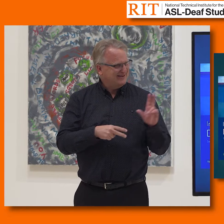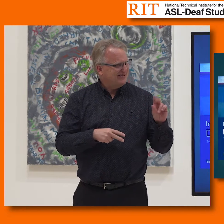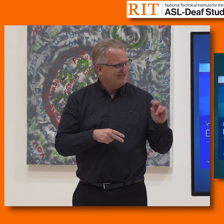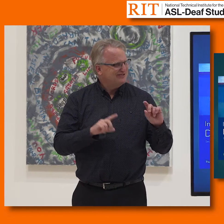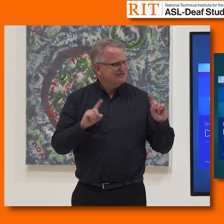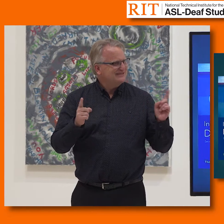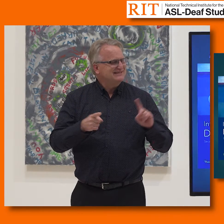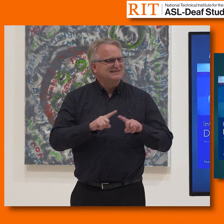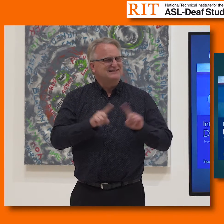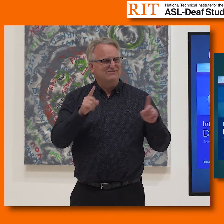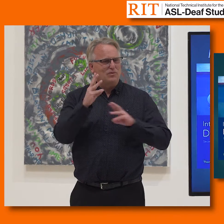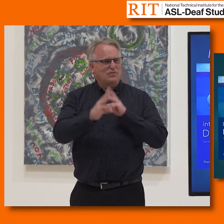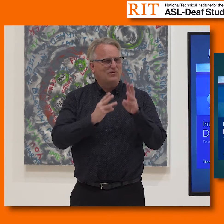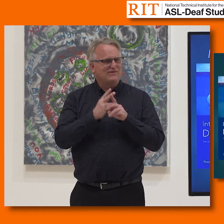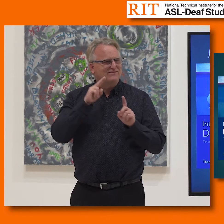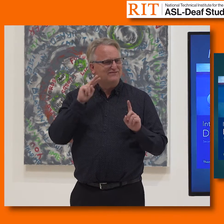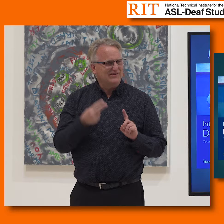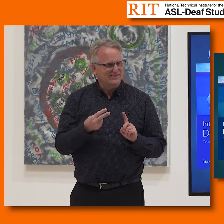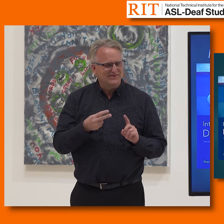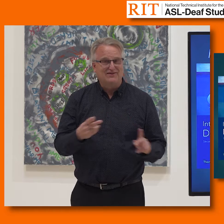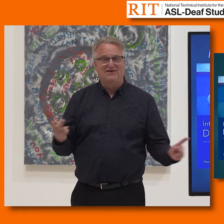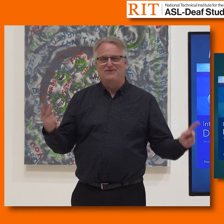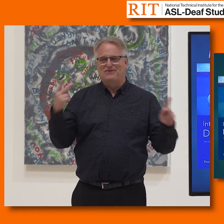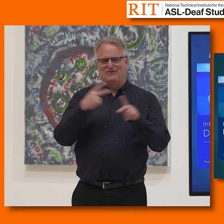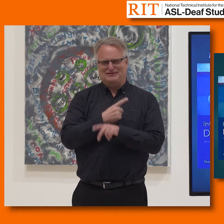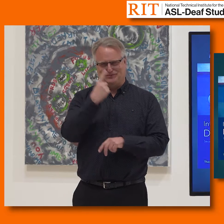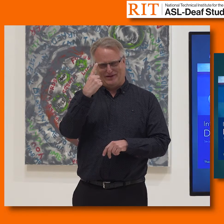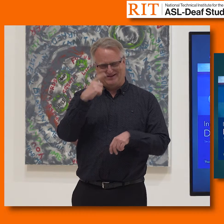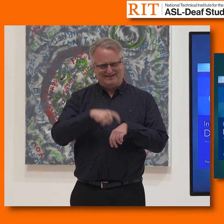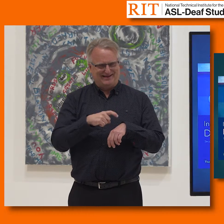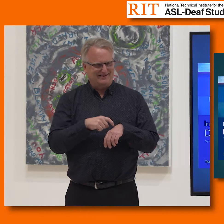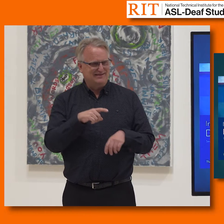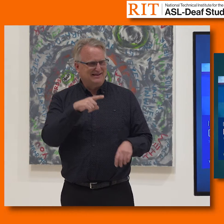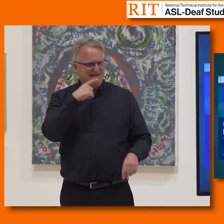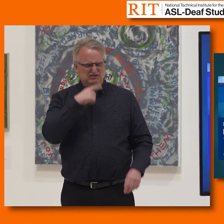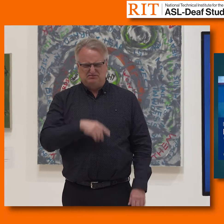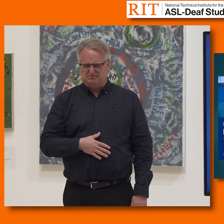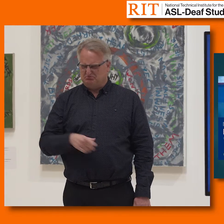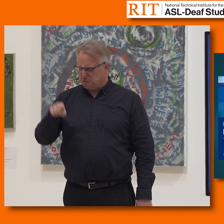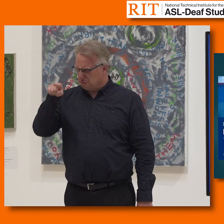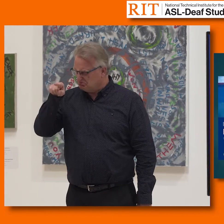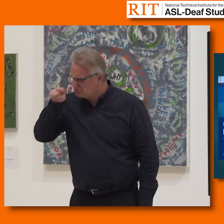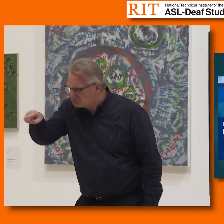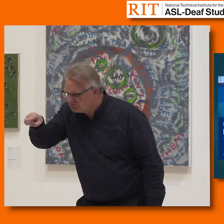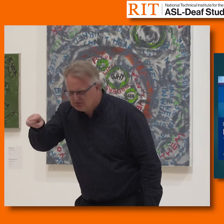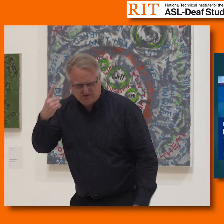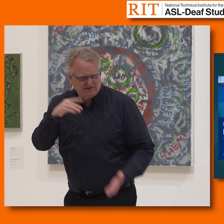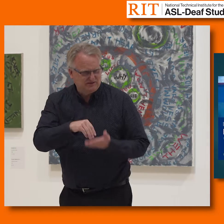And so, that was something that I learned. It wasn't intentional, it was just different perspectives. The Deaf and hearing perspective.